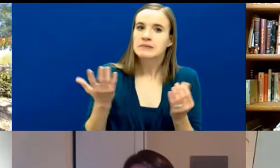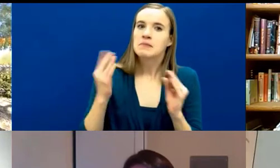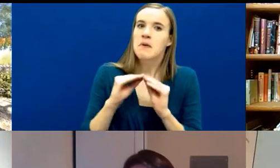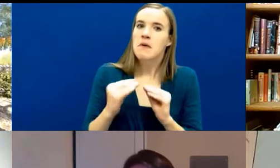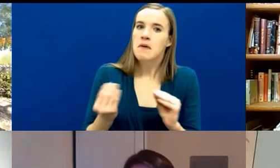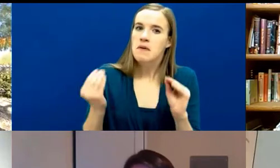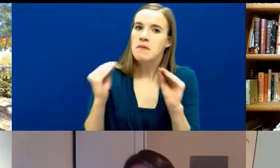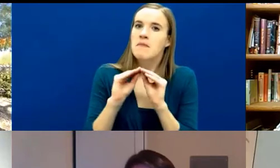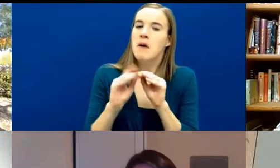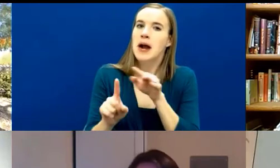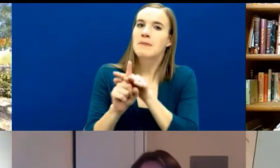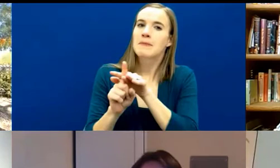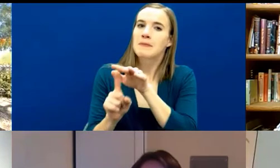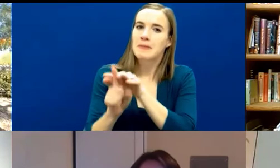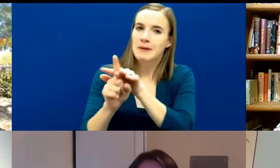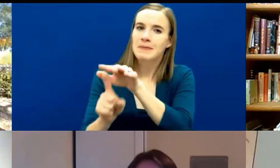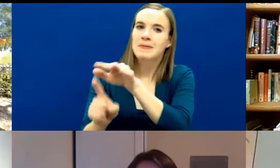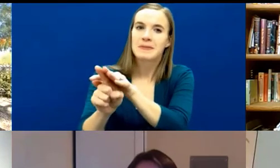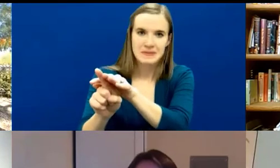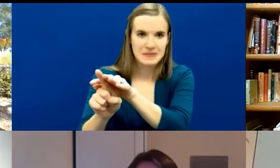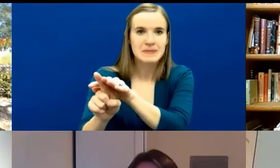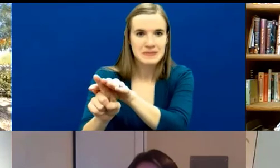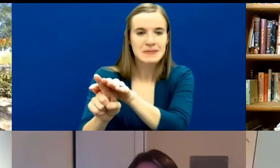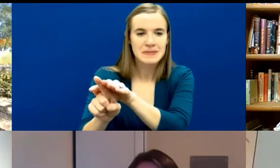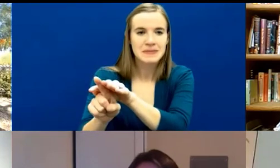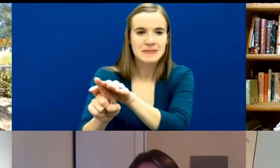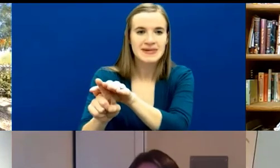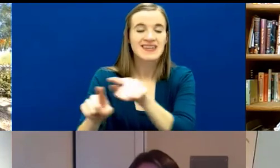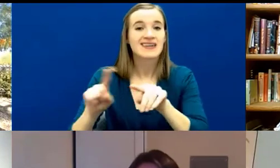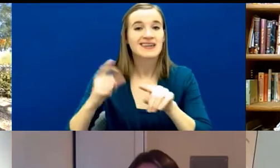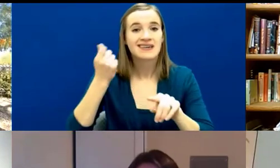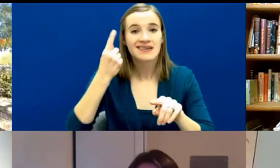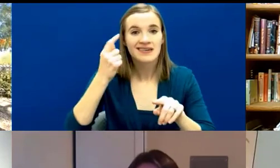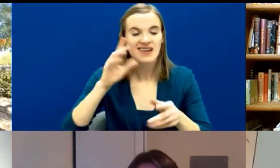about it come about, but I think that as far as a whole, Annette, you are right.